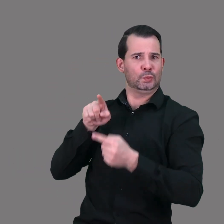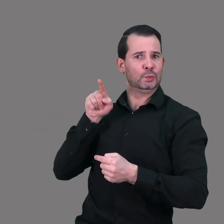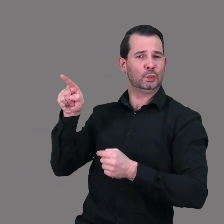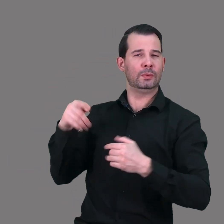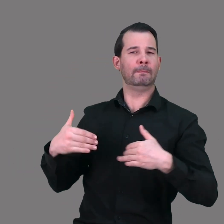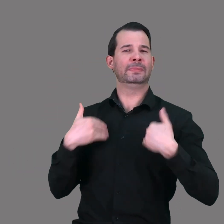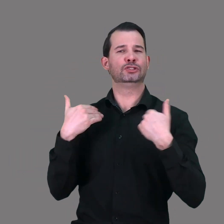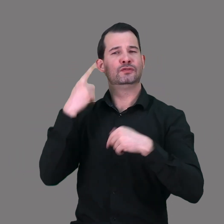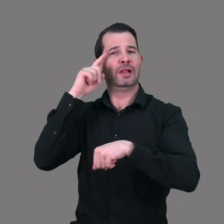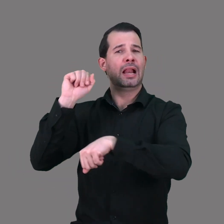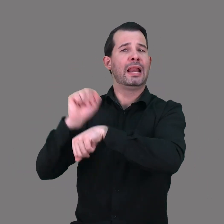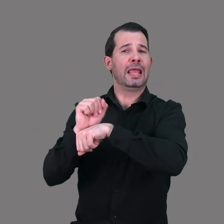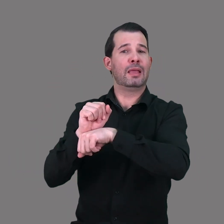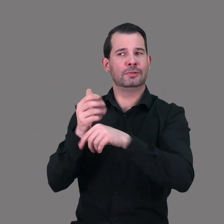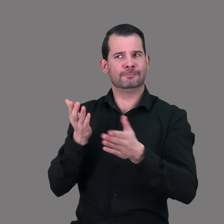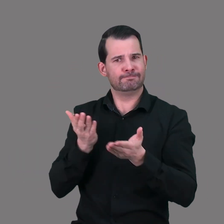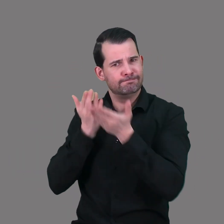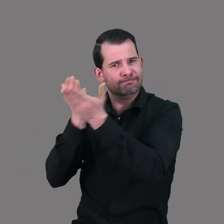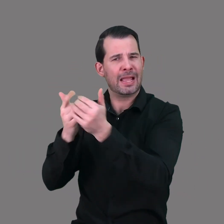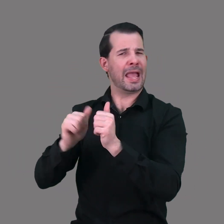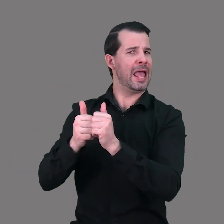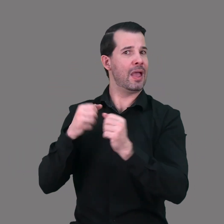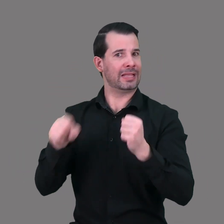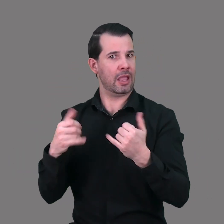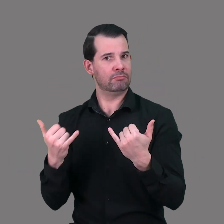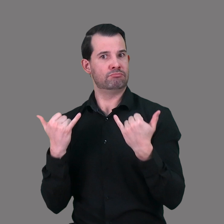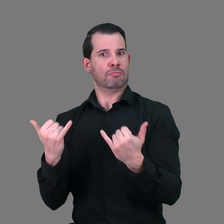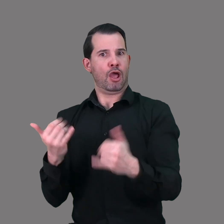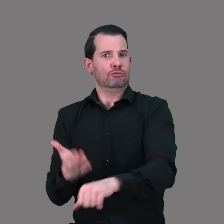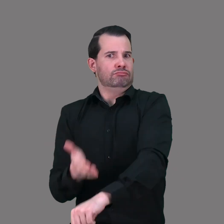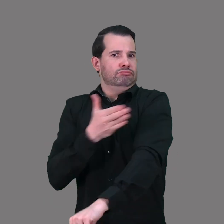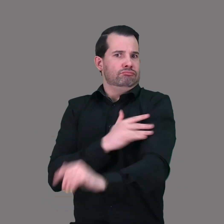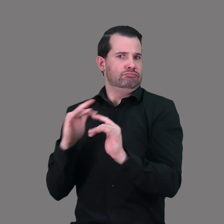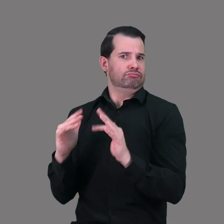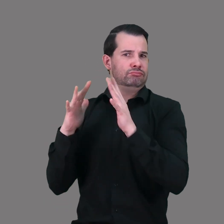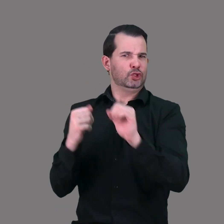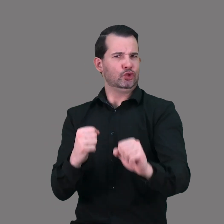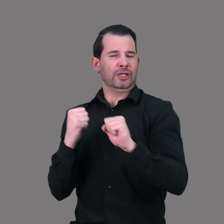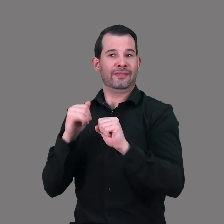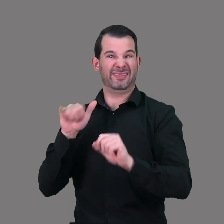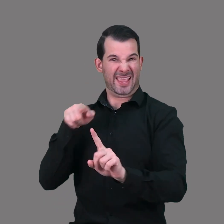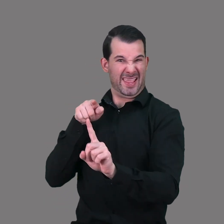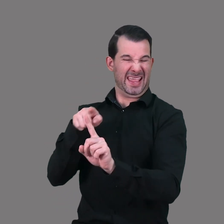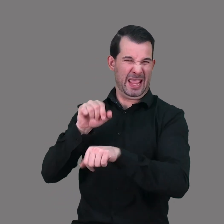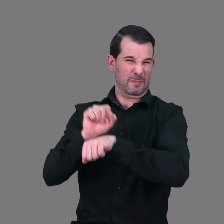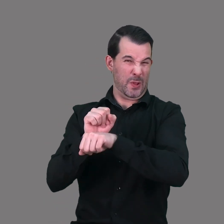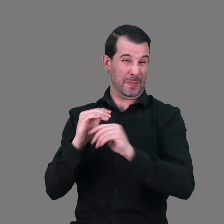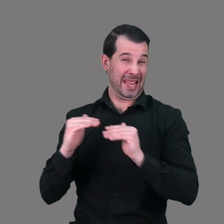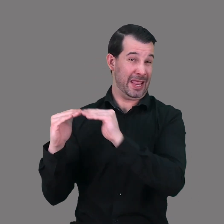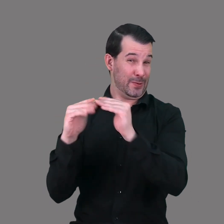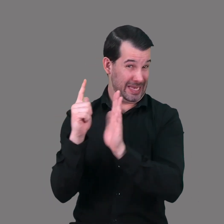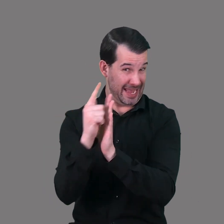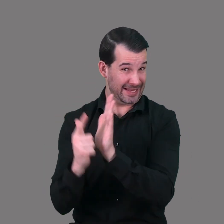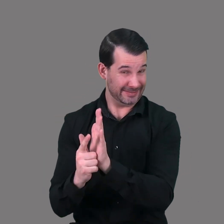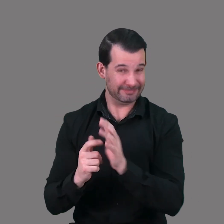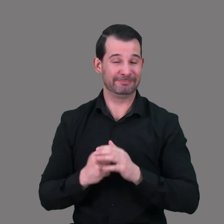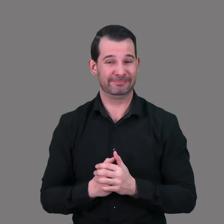Minister of Labour on how to modernize and strengthen the Employment Equity Act.